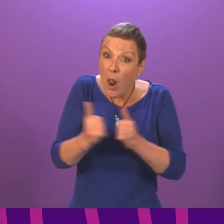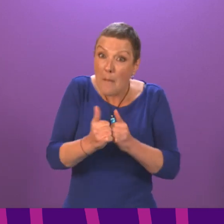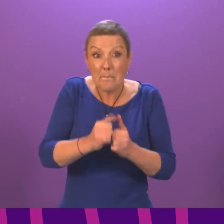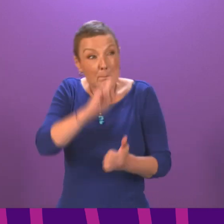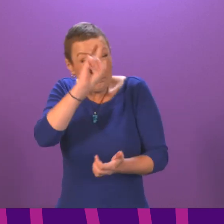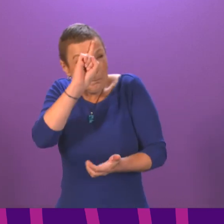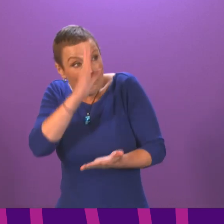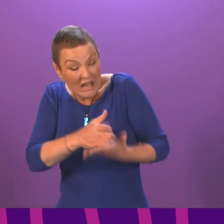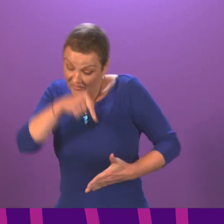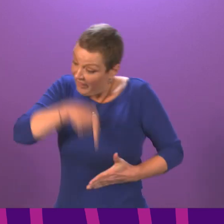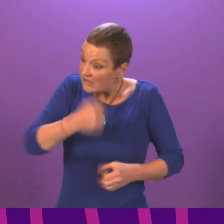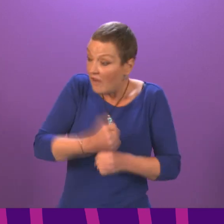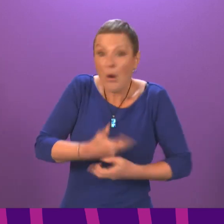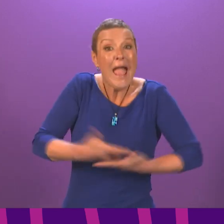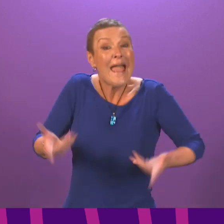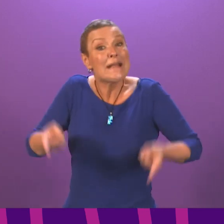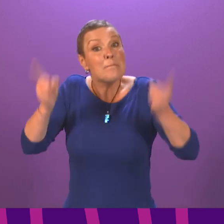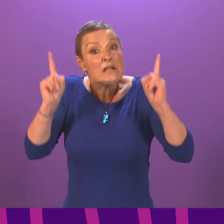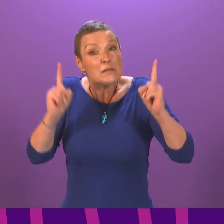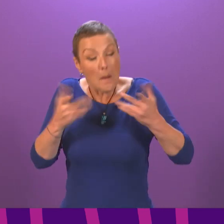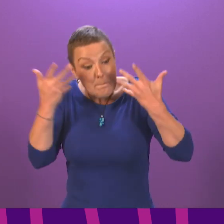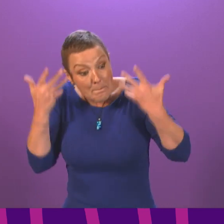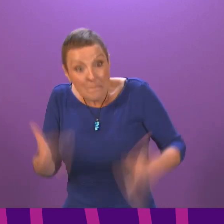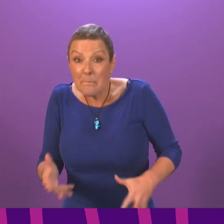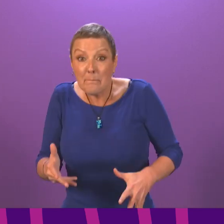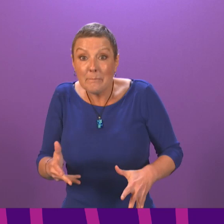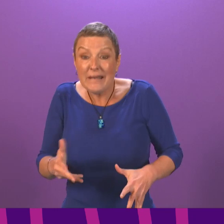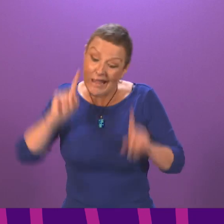the Government, or any minister in the Government, has acted outwith the ministerial code, Ruth